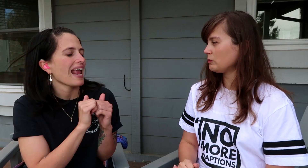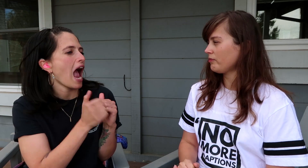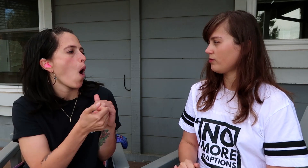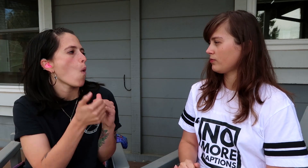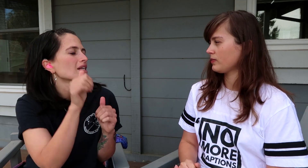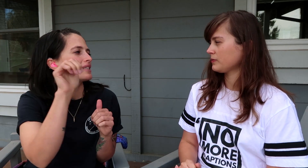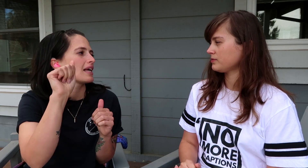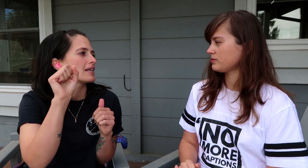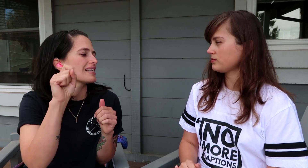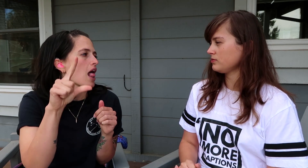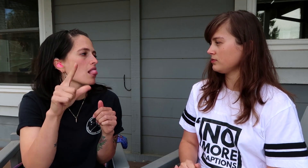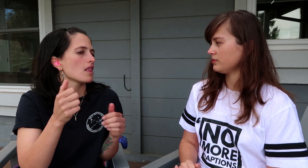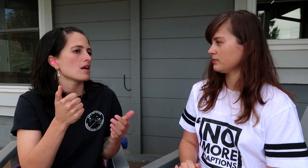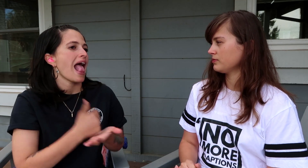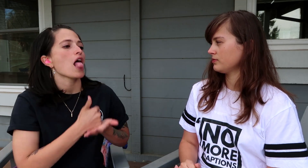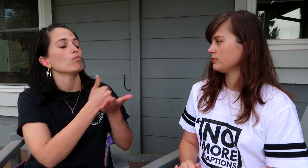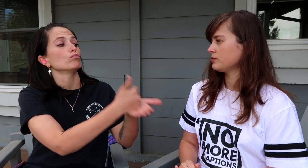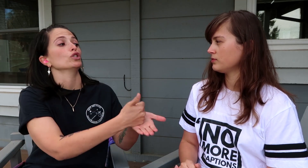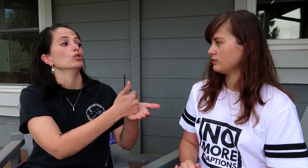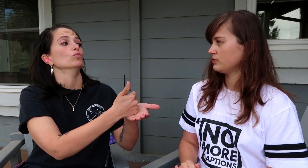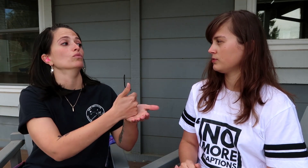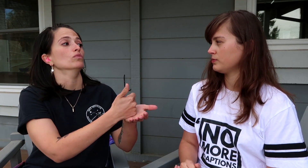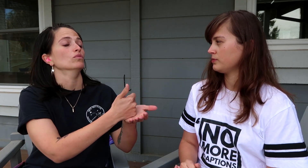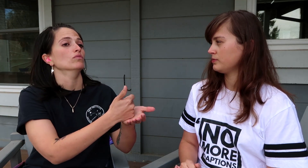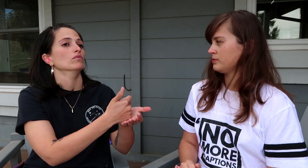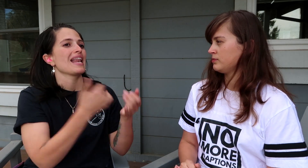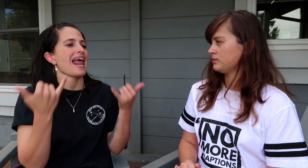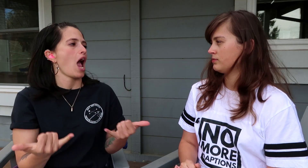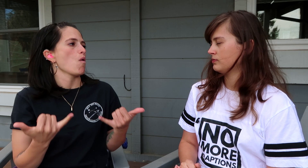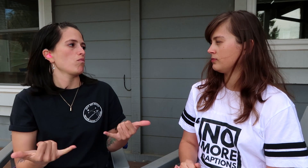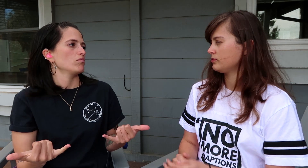J: How would you say ASL has helped you now?